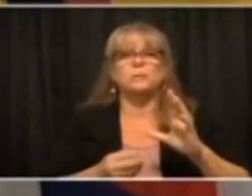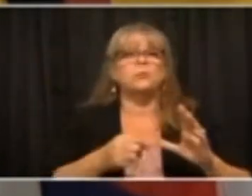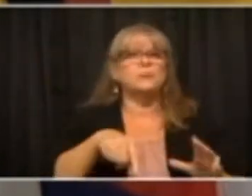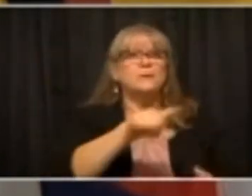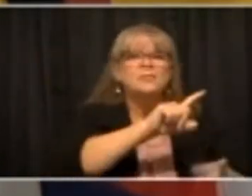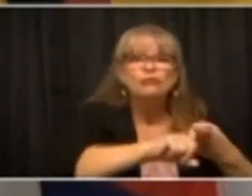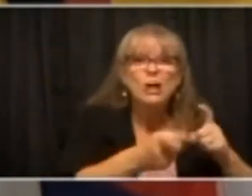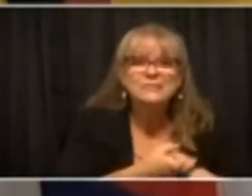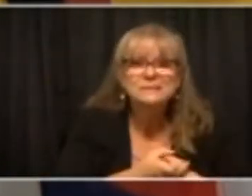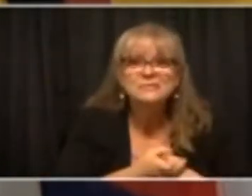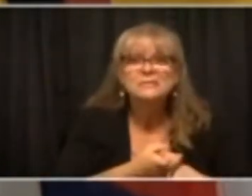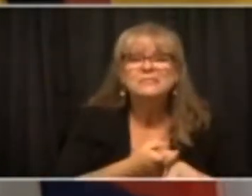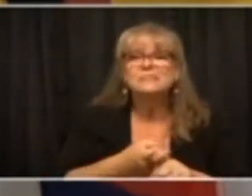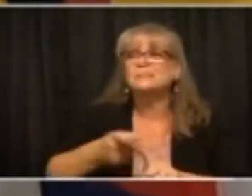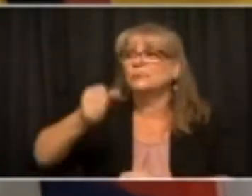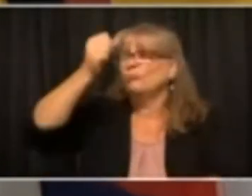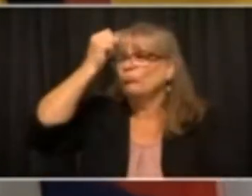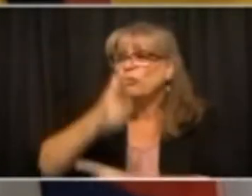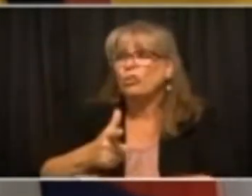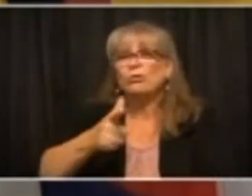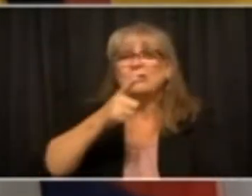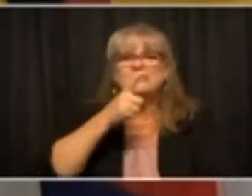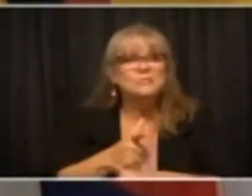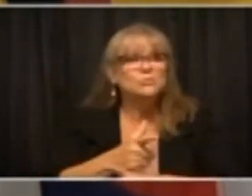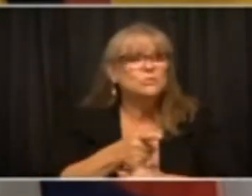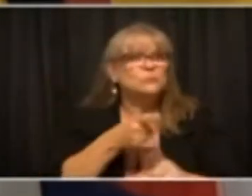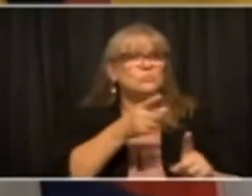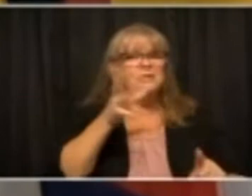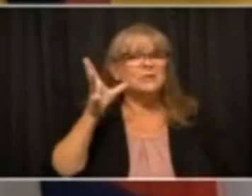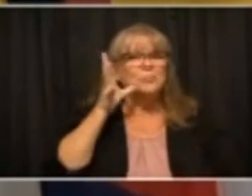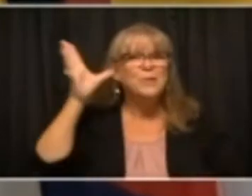mothers our fathers our aunts or uncles our kids